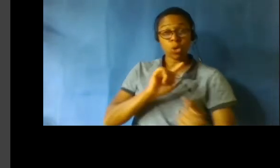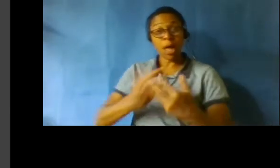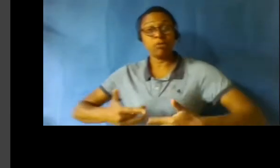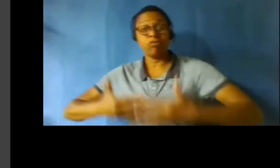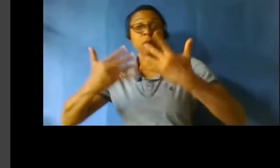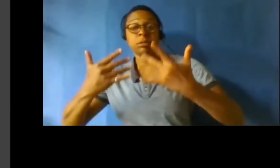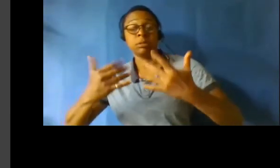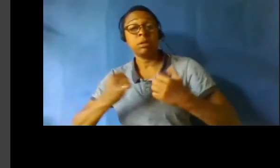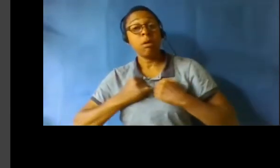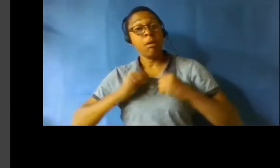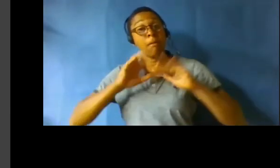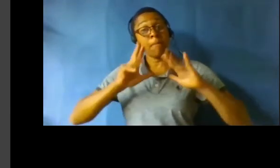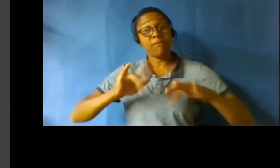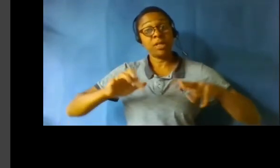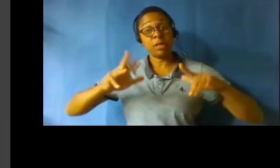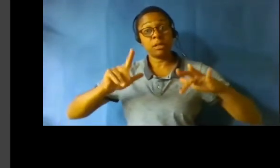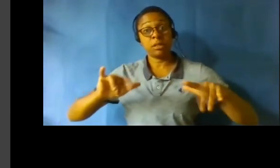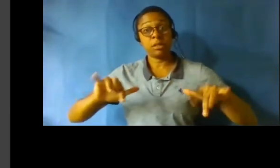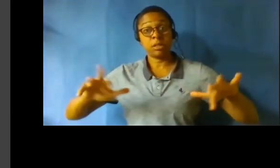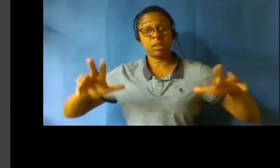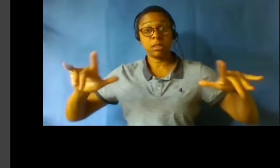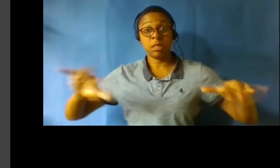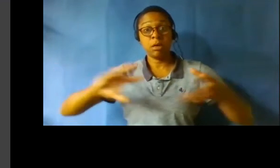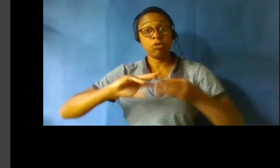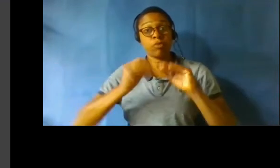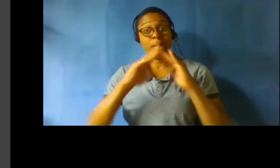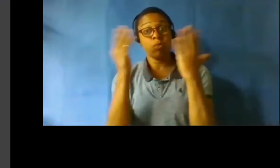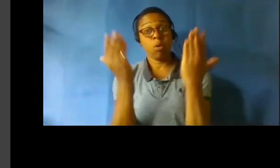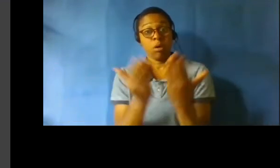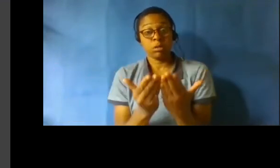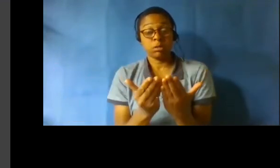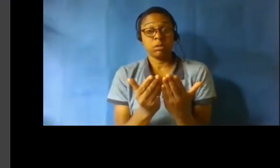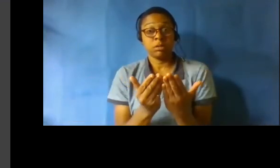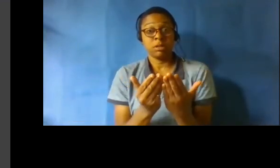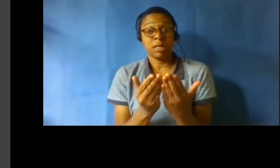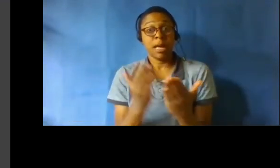real my hands are more me than I am